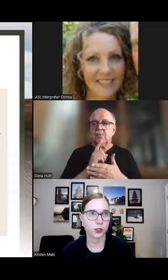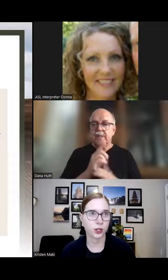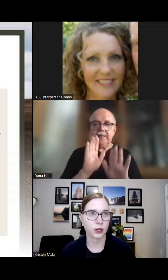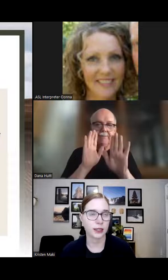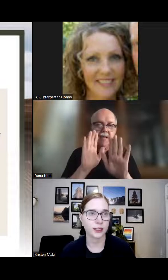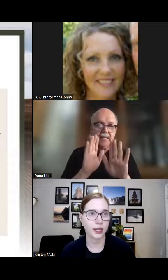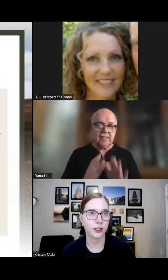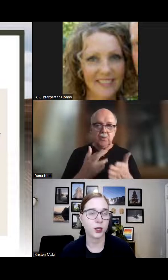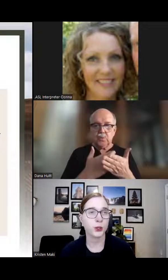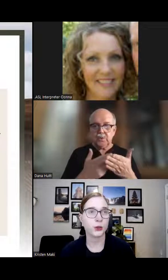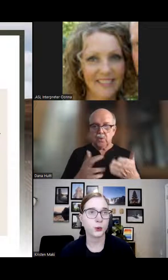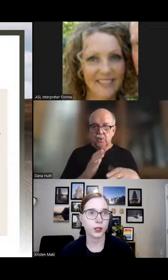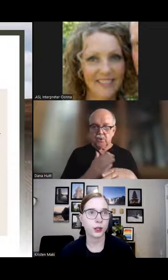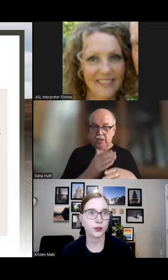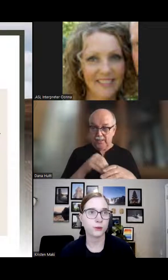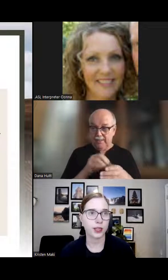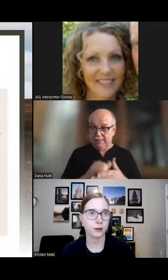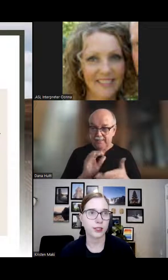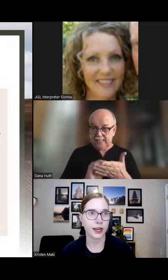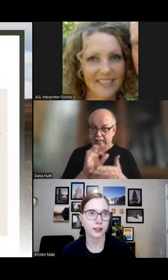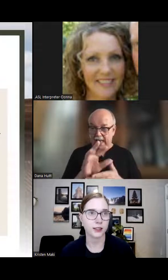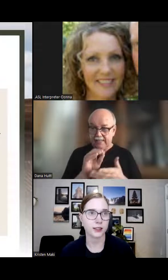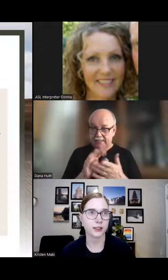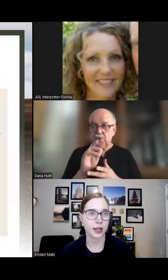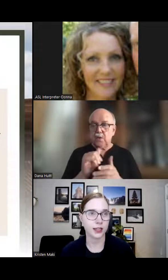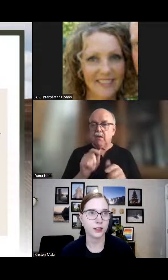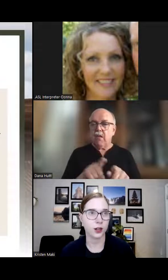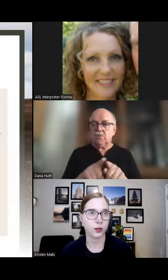about, you have access to your benefit amount, and it is